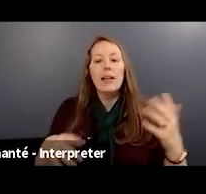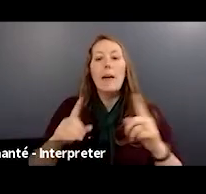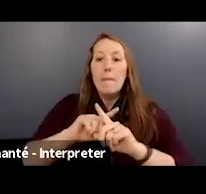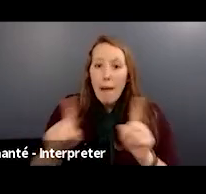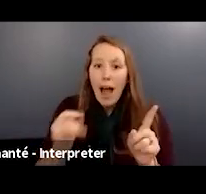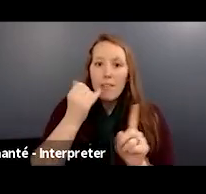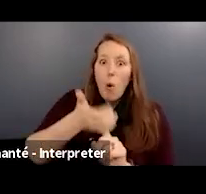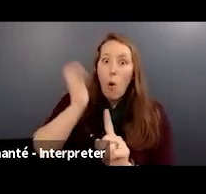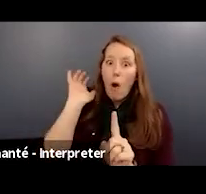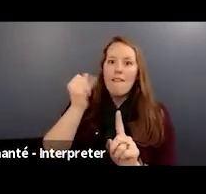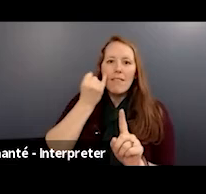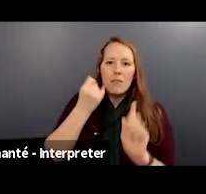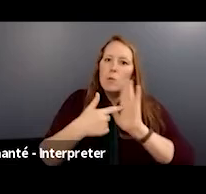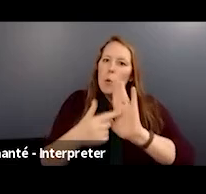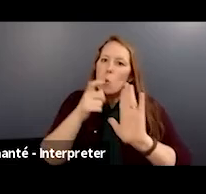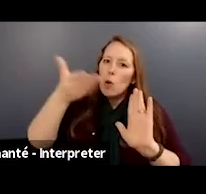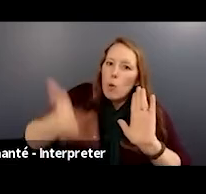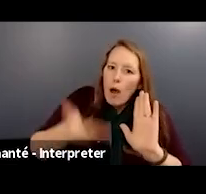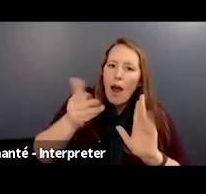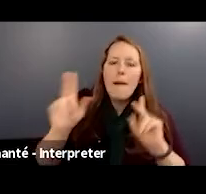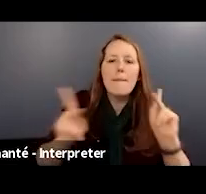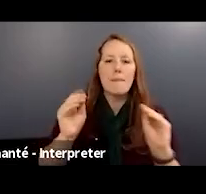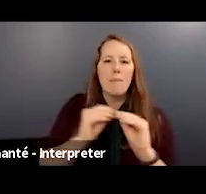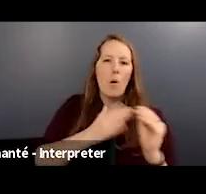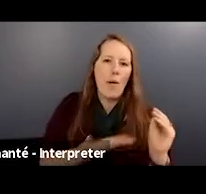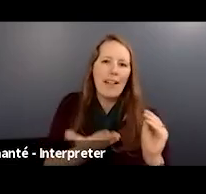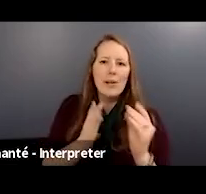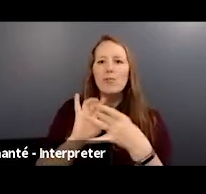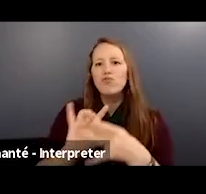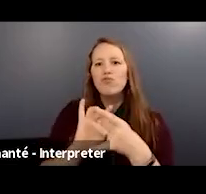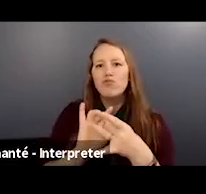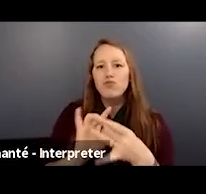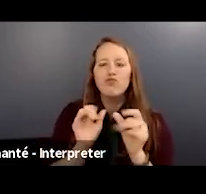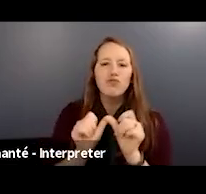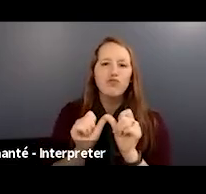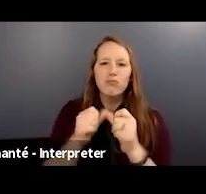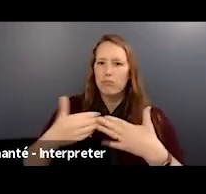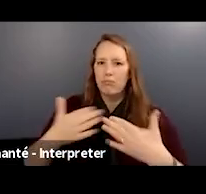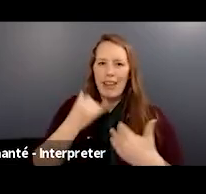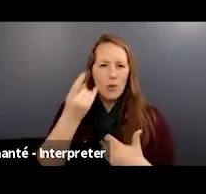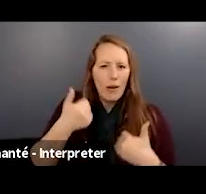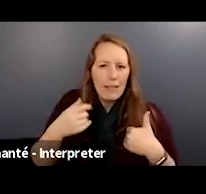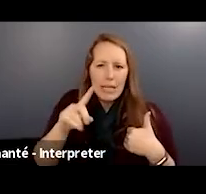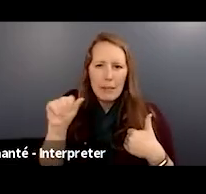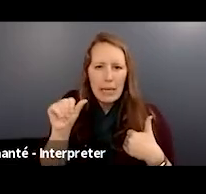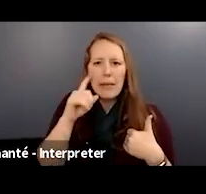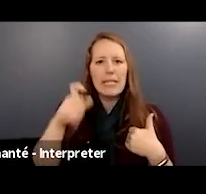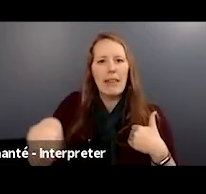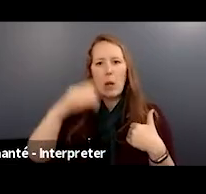then they're more than willing to keep that relationship going, despite of your disability, because they know exactly who you are,